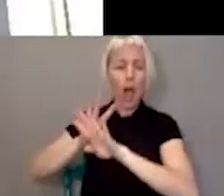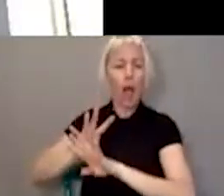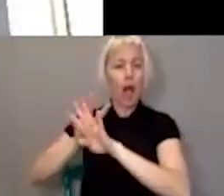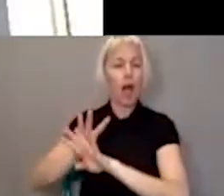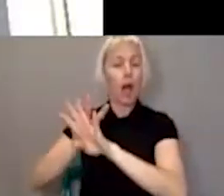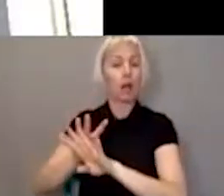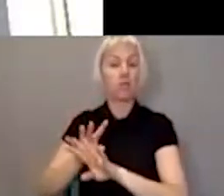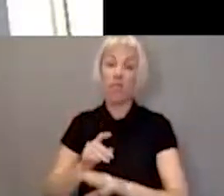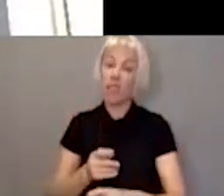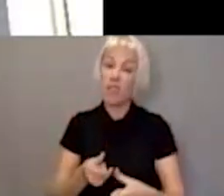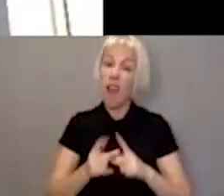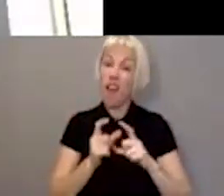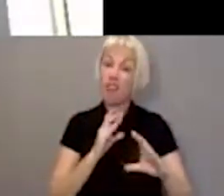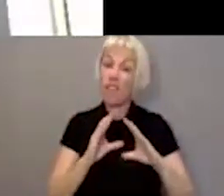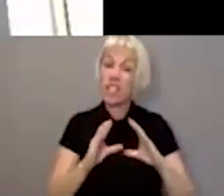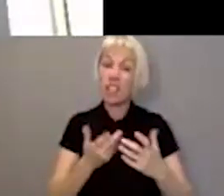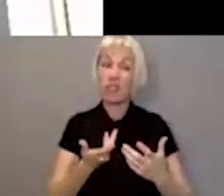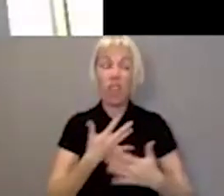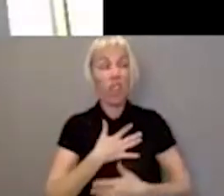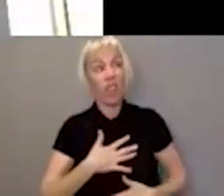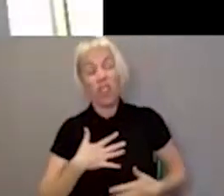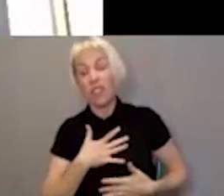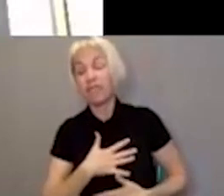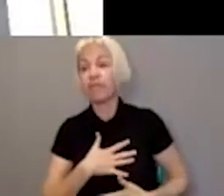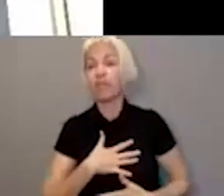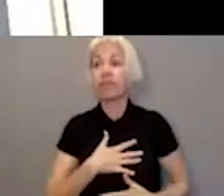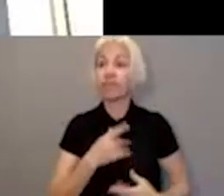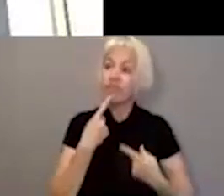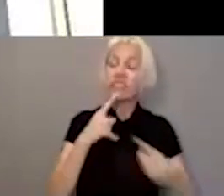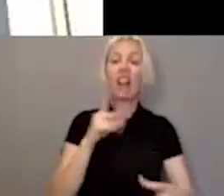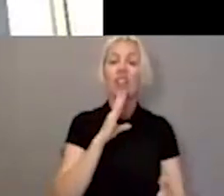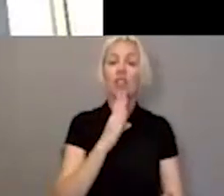of truth-telling that's required before we can move on fully into this space. There's